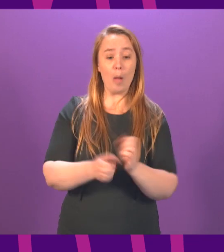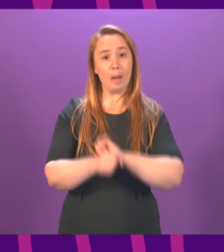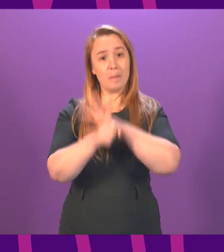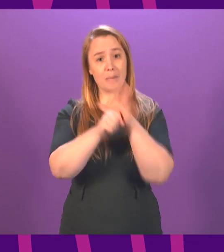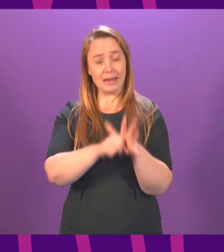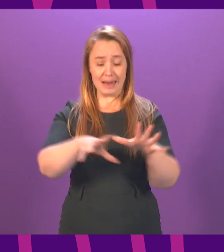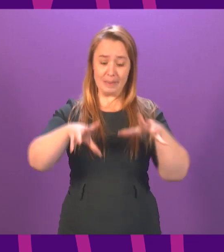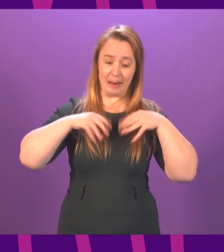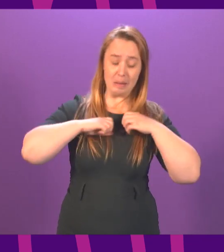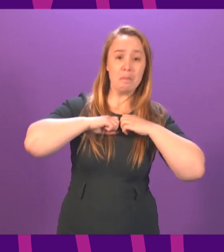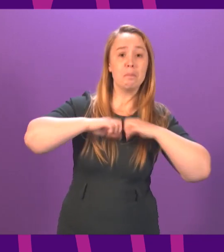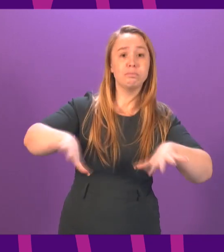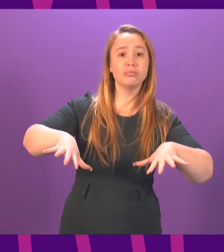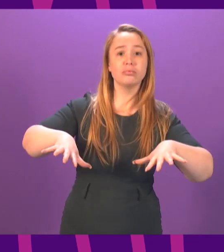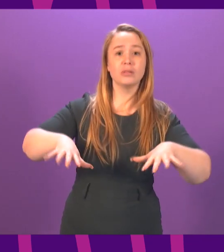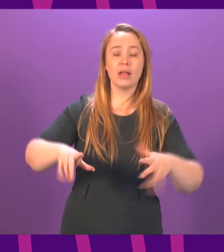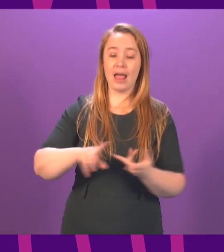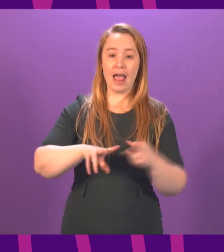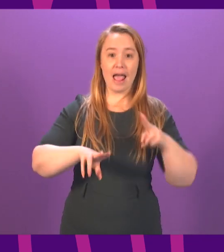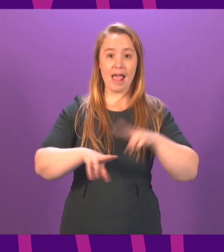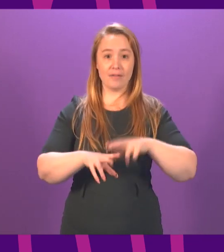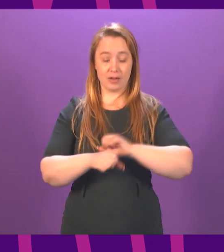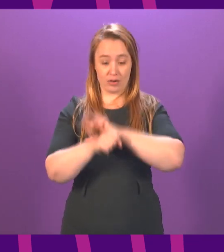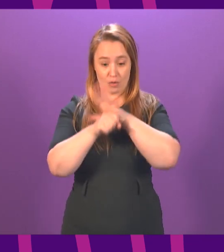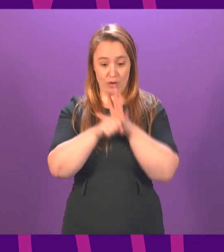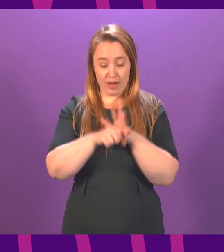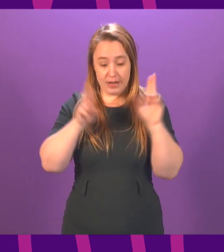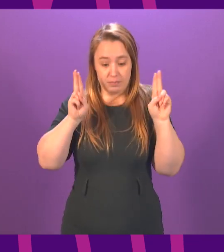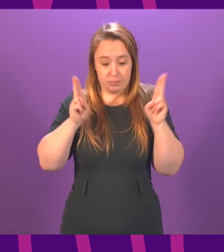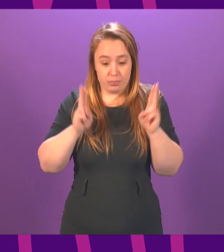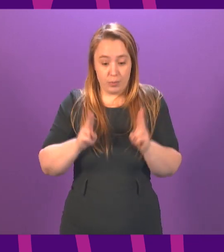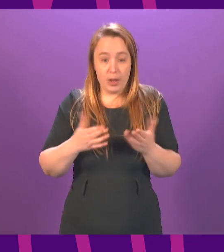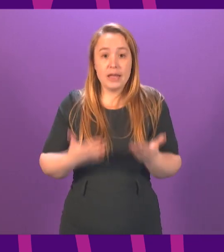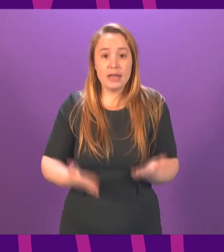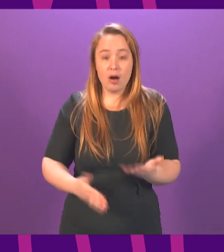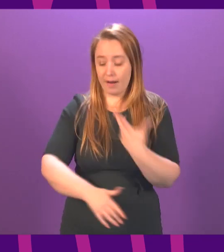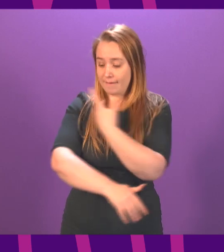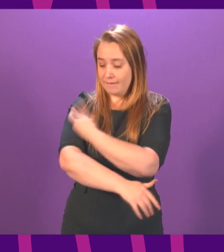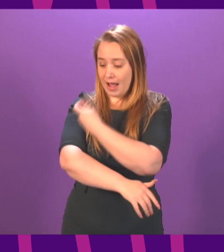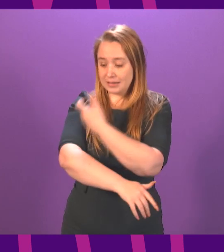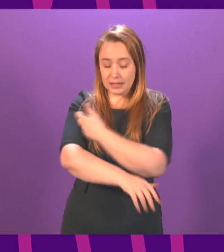as we suppress the virus here and continue to roll out the vaccination programme, it becomes